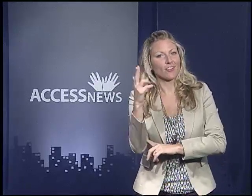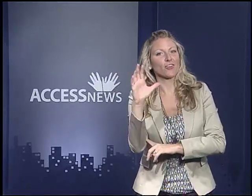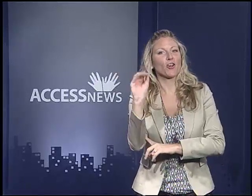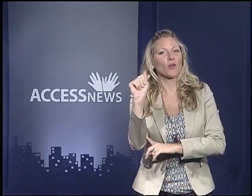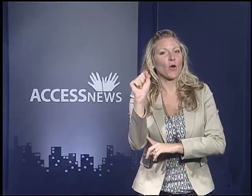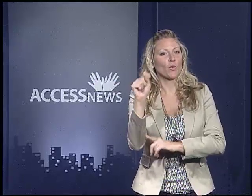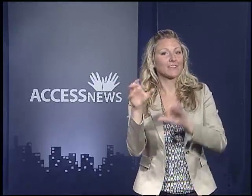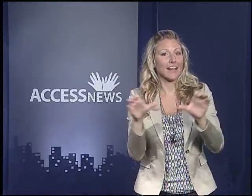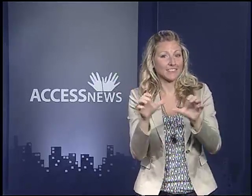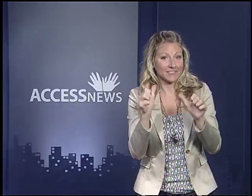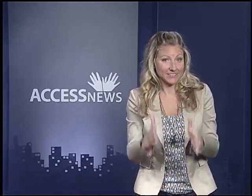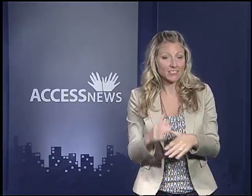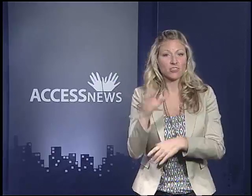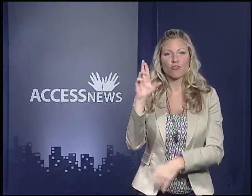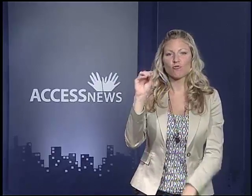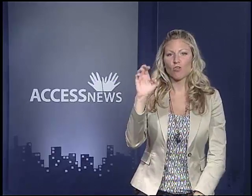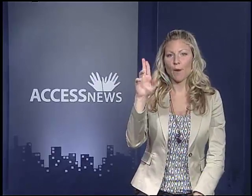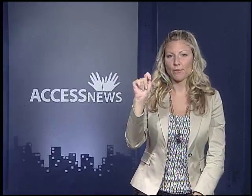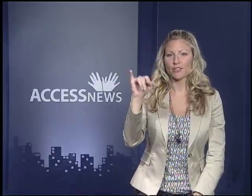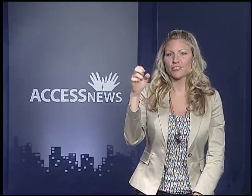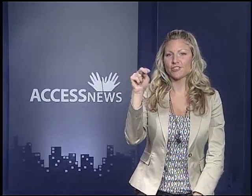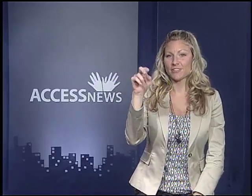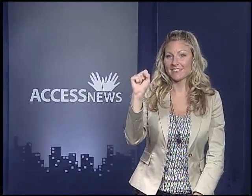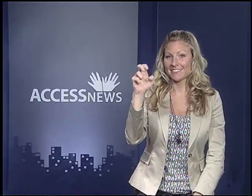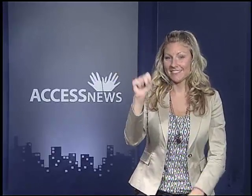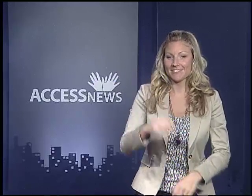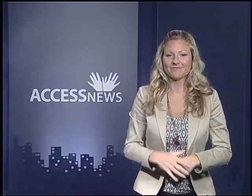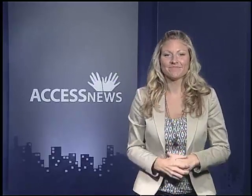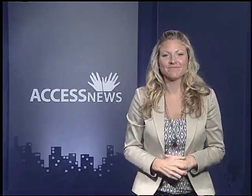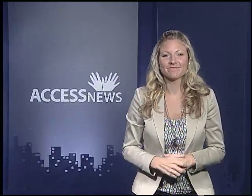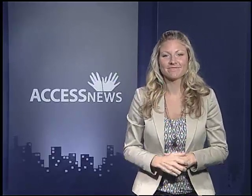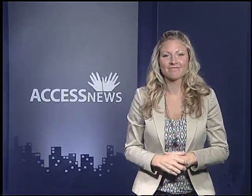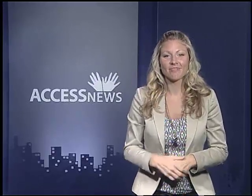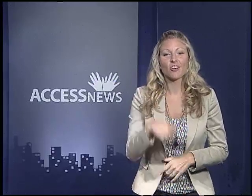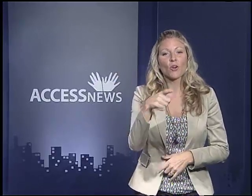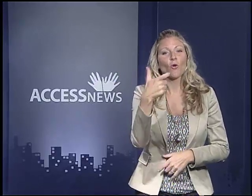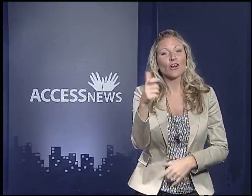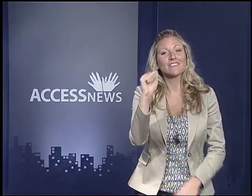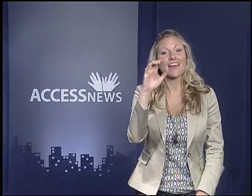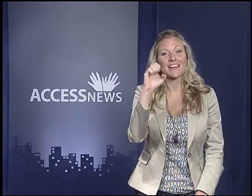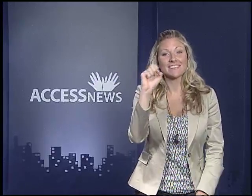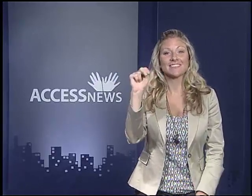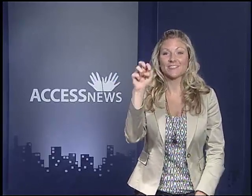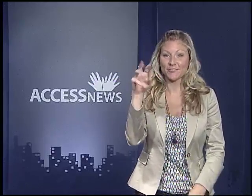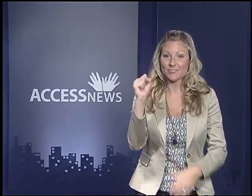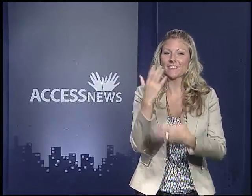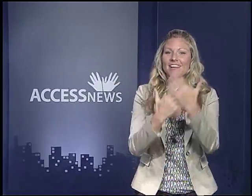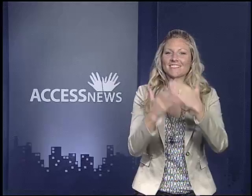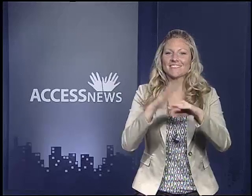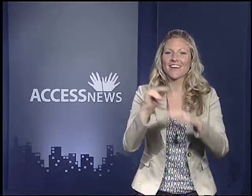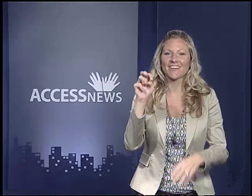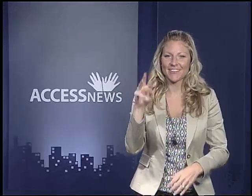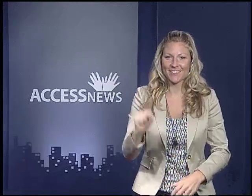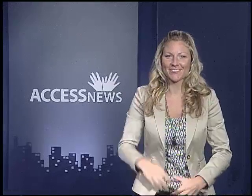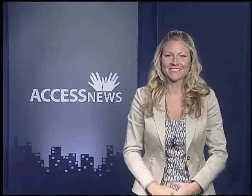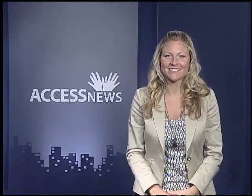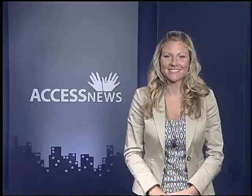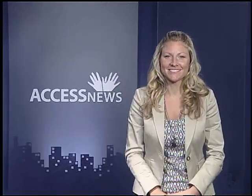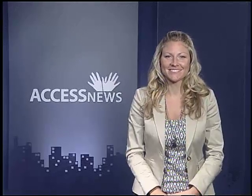of Texas, and founder of Third Coast Activist, Robert Jensen. You're watching ACCESS News, hands on news.